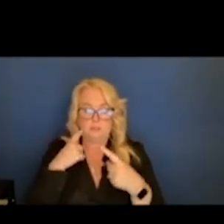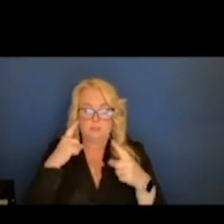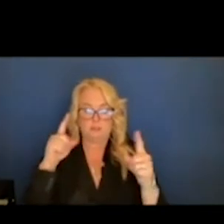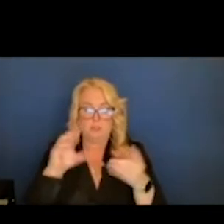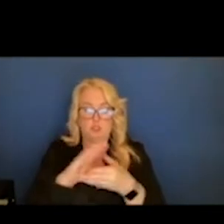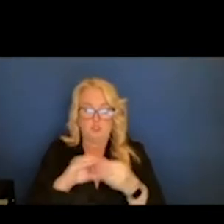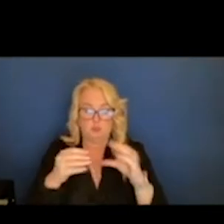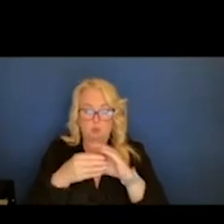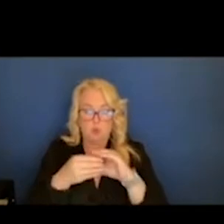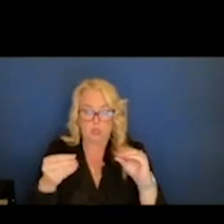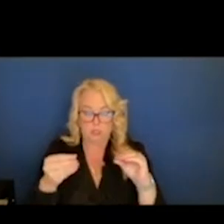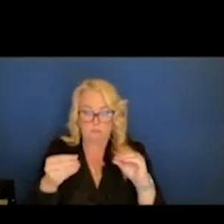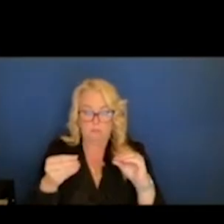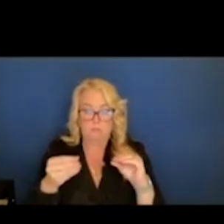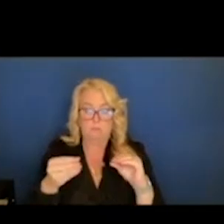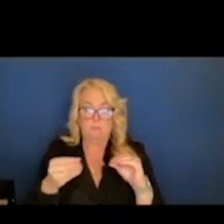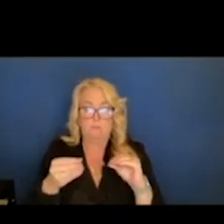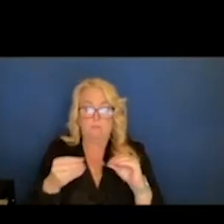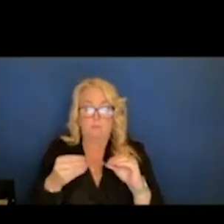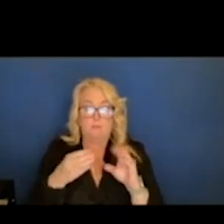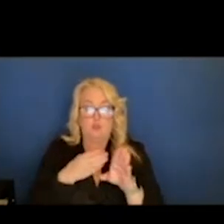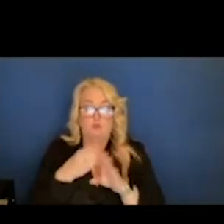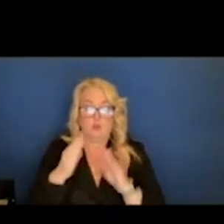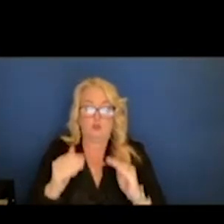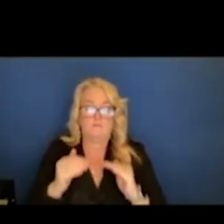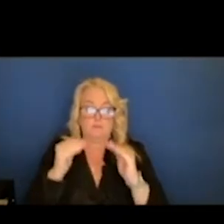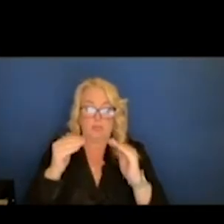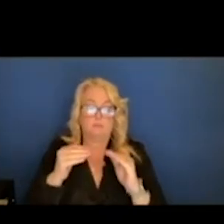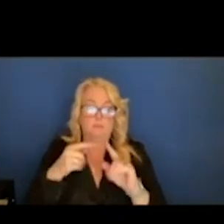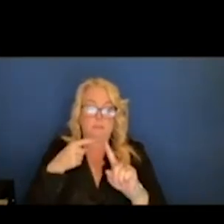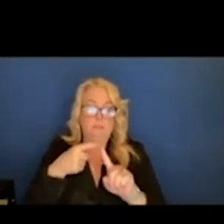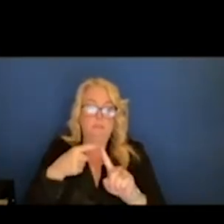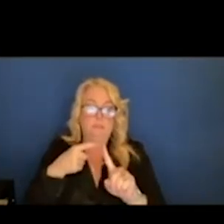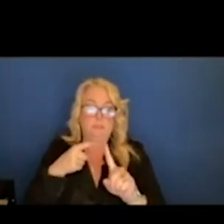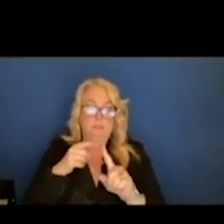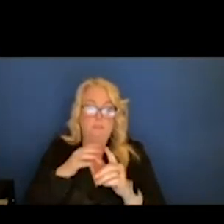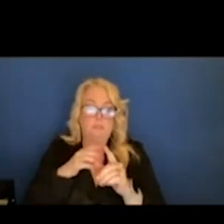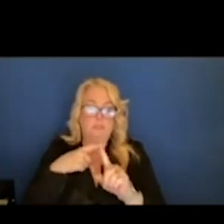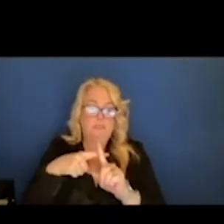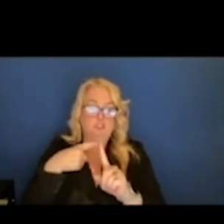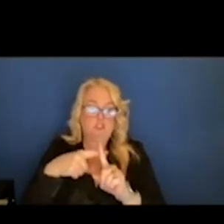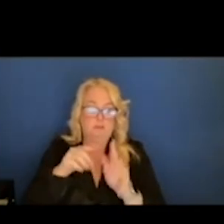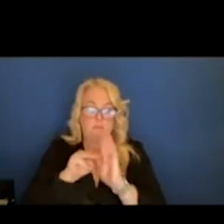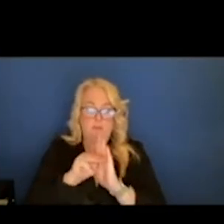Career Advancement Initiative Model Demonstration Program (84.421C).